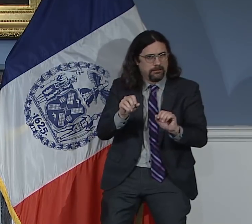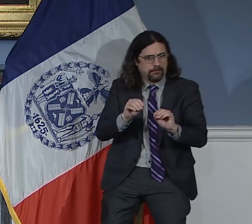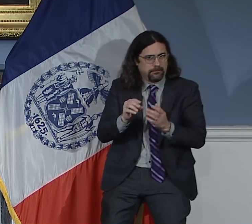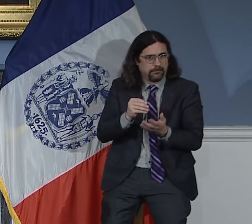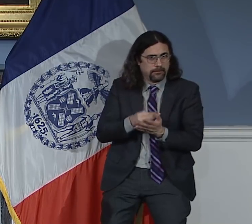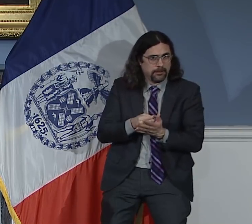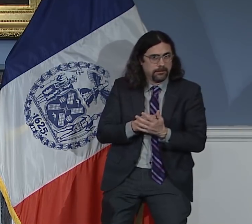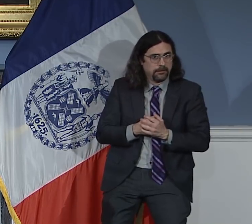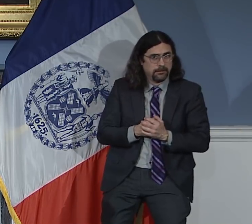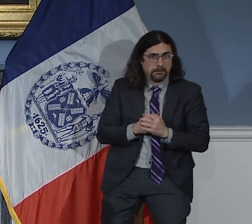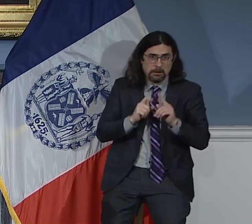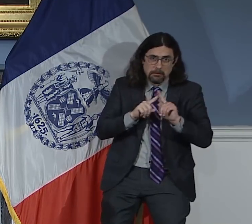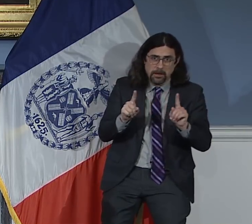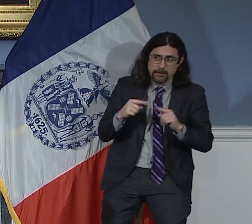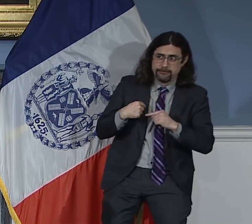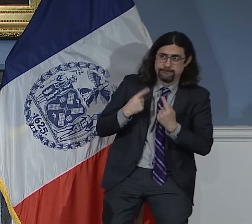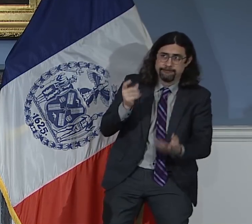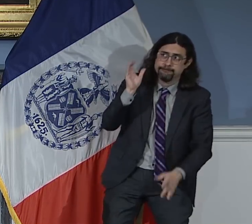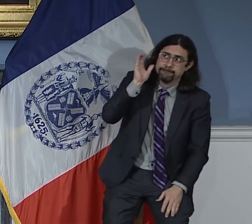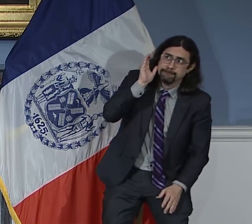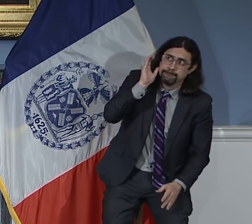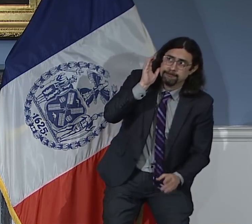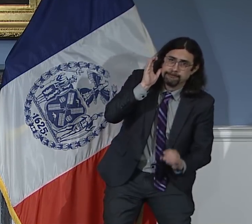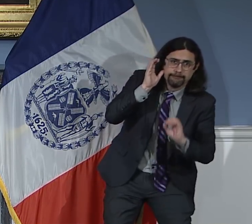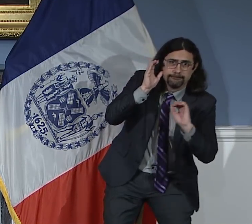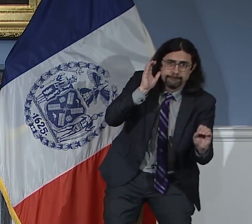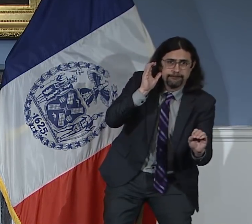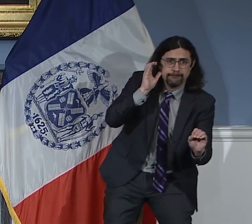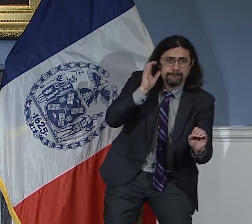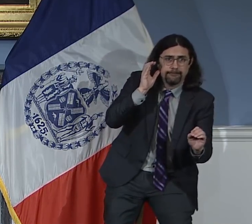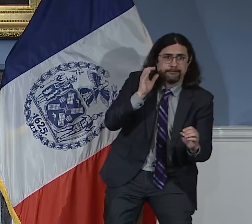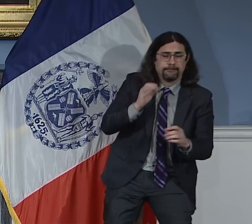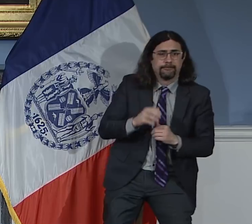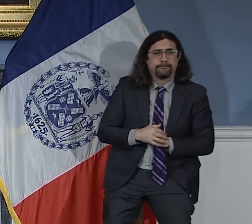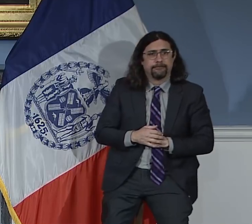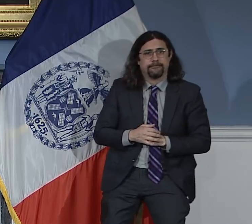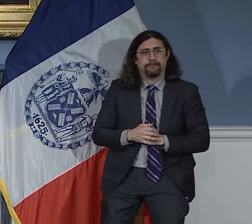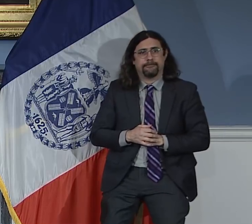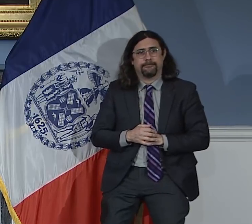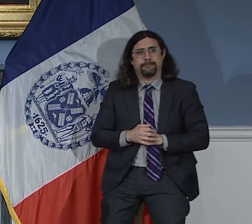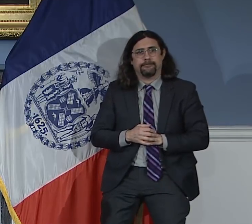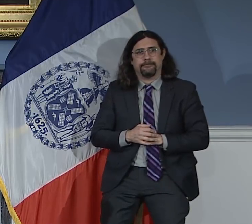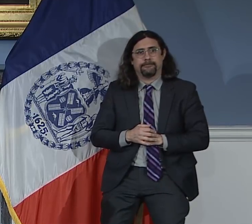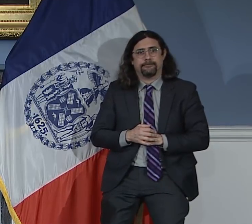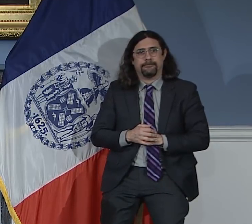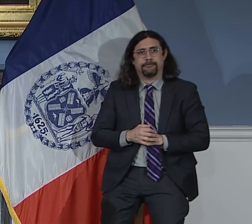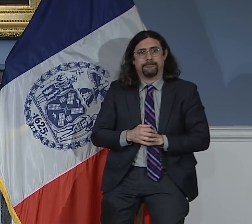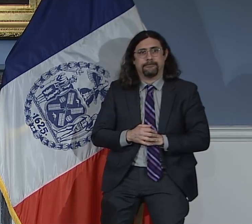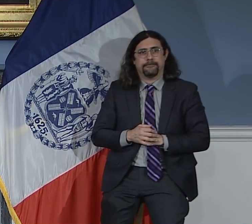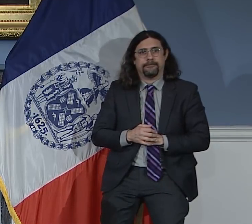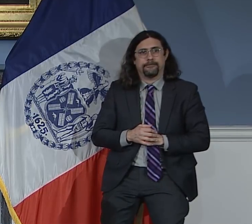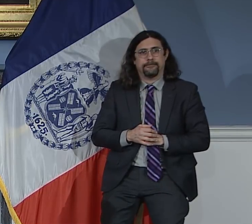THE LIVES OF AMERICANS, BUT WE ARE NOT SEEING THAT, NOT EVEN CLOSE AT THIS